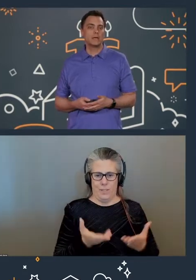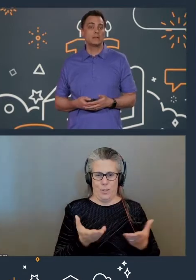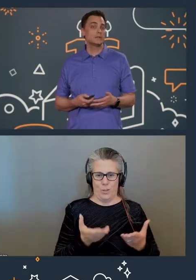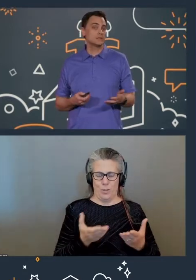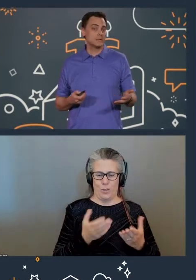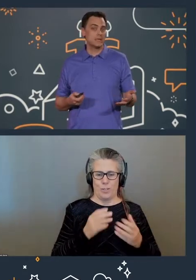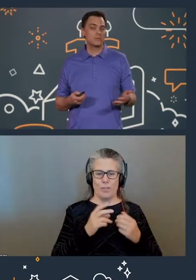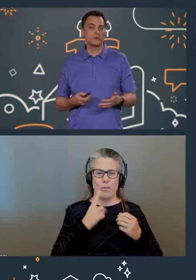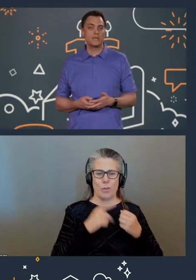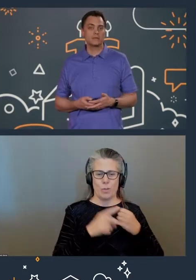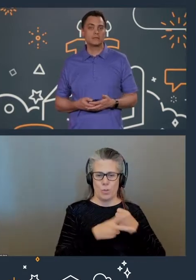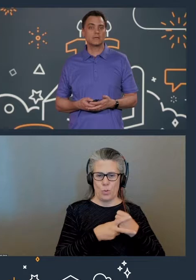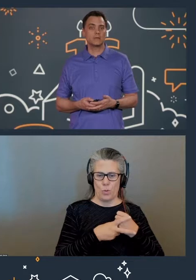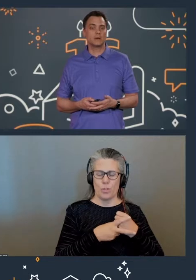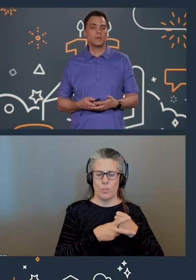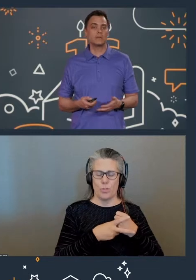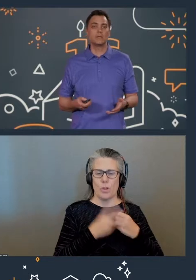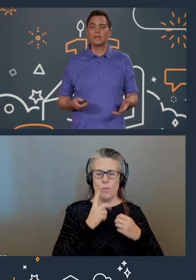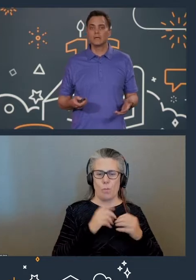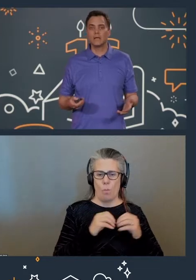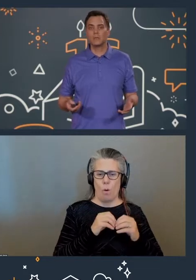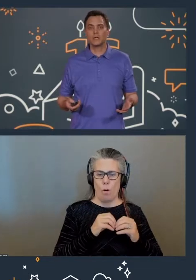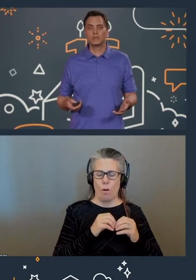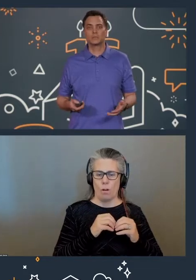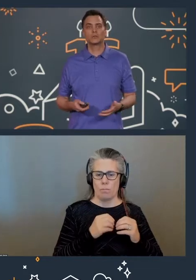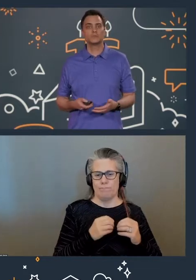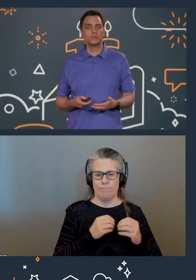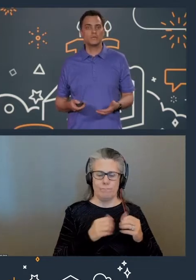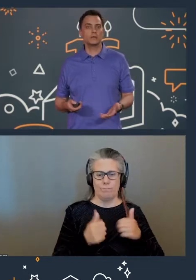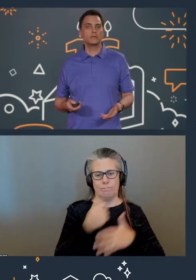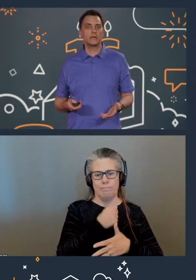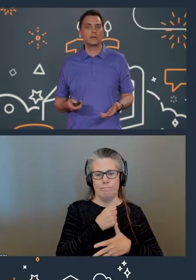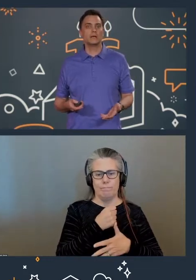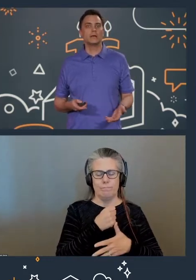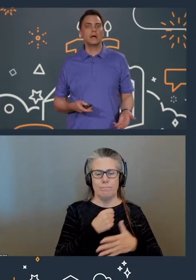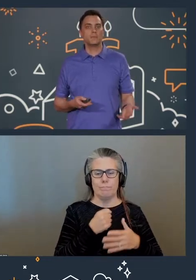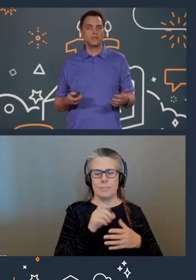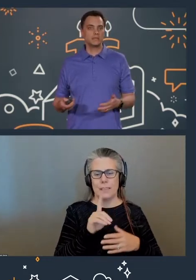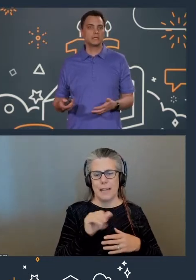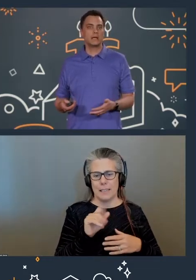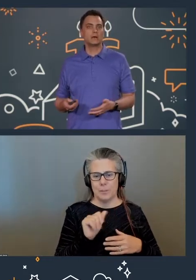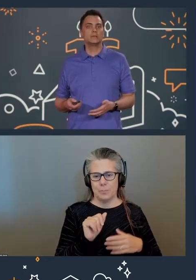And this is, again, where DataSync can come in, can help customers move their data up into the cloud,